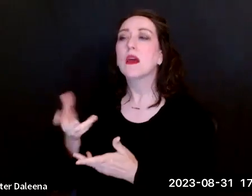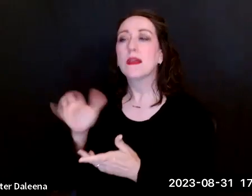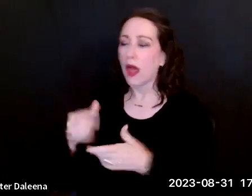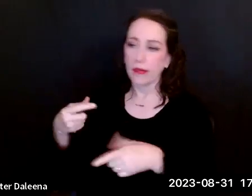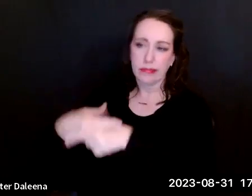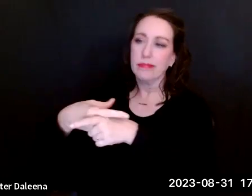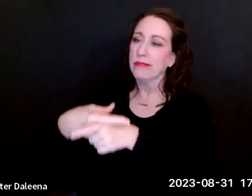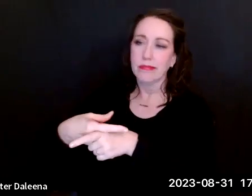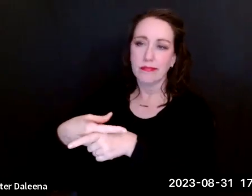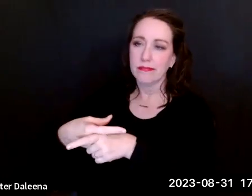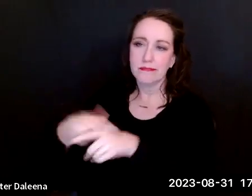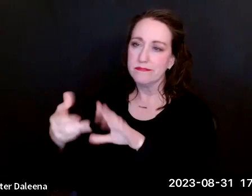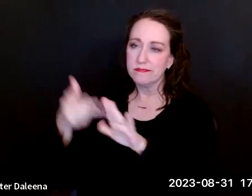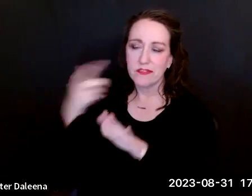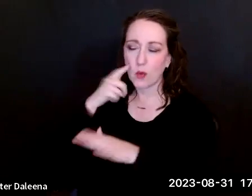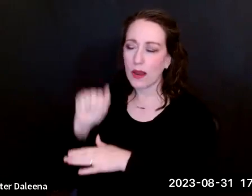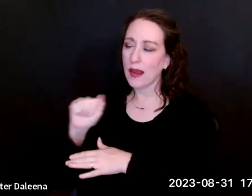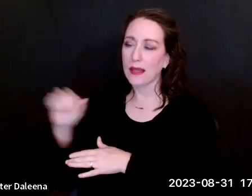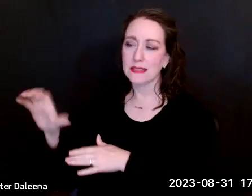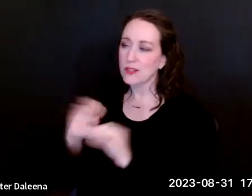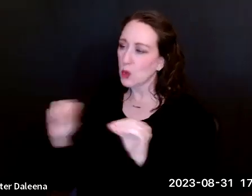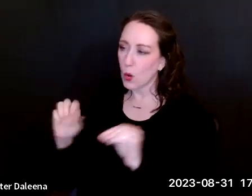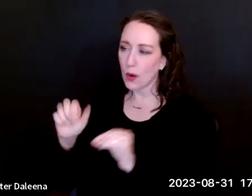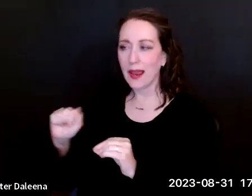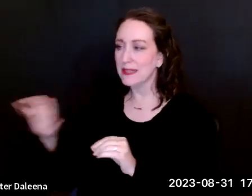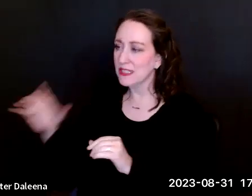with the statute for the aacs because no aacs should be able to assess and diagnose